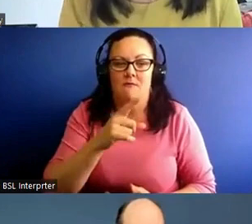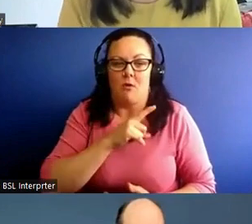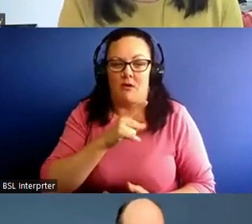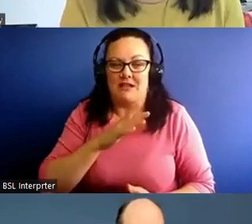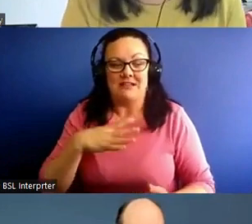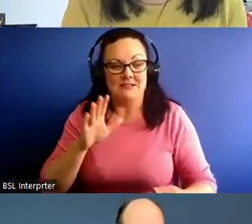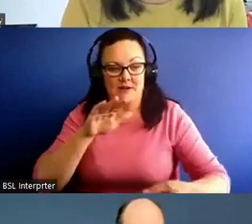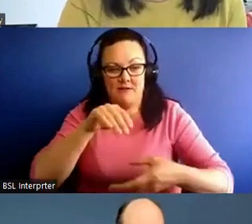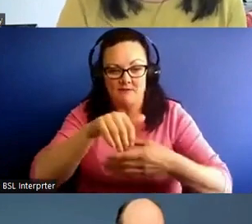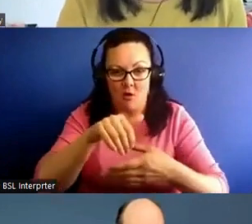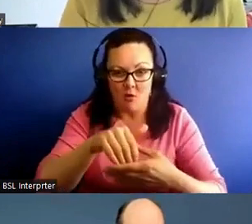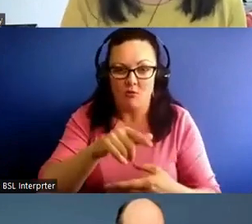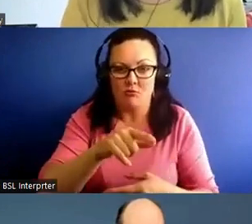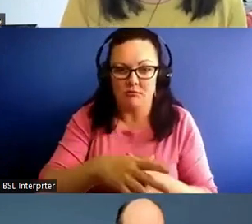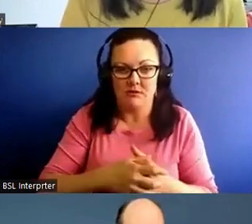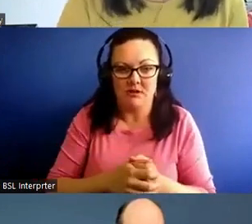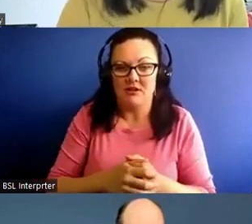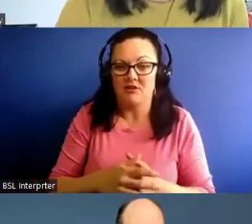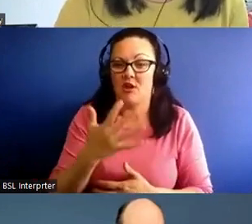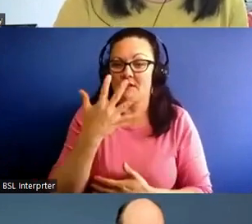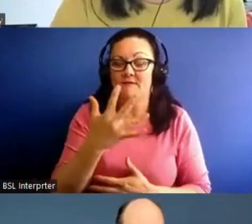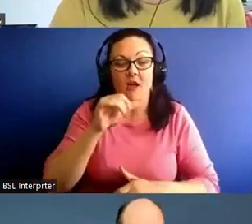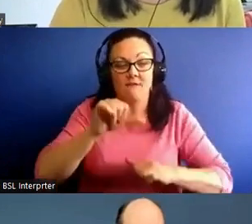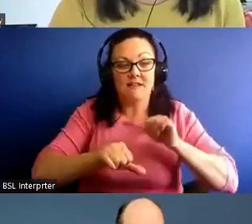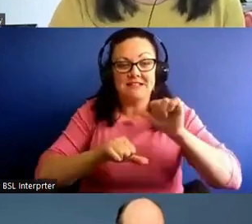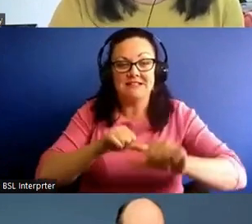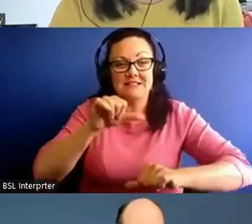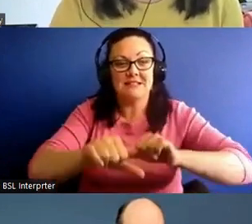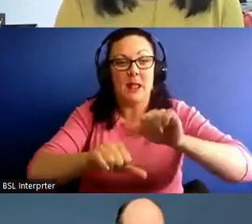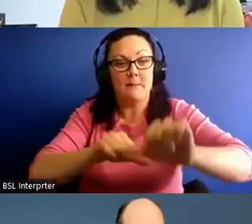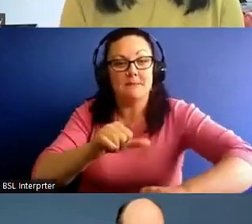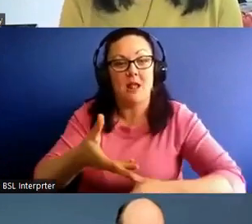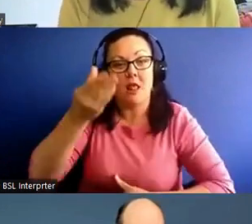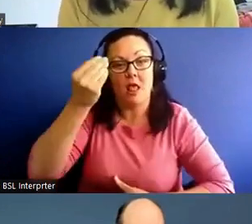of natural learning process is very important because it is not